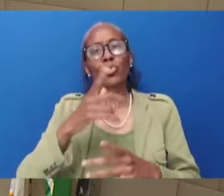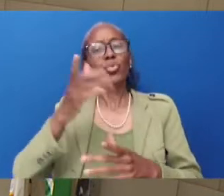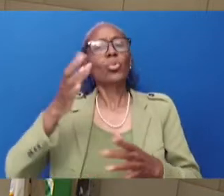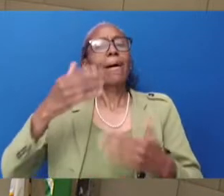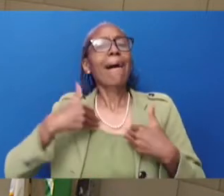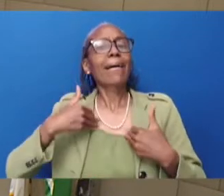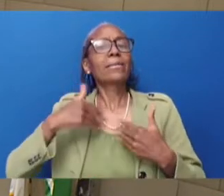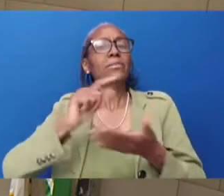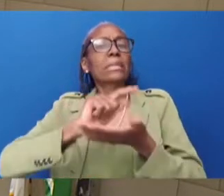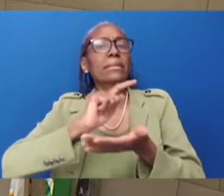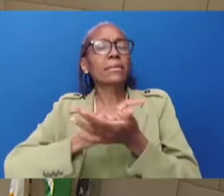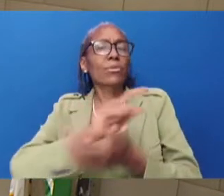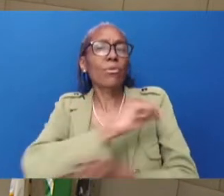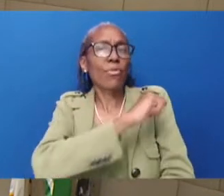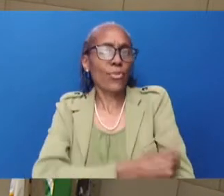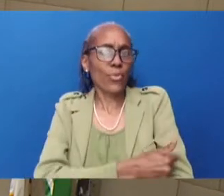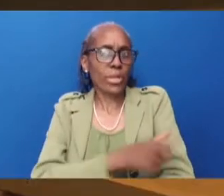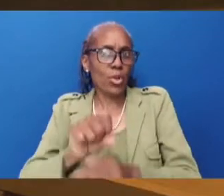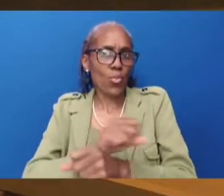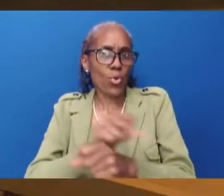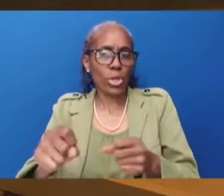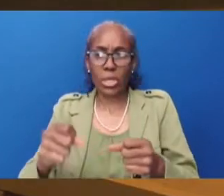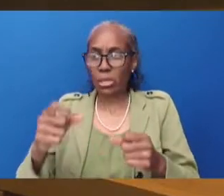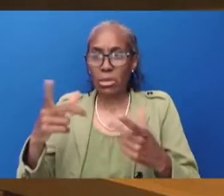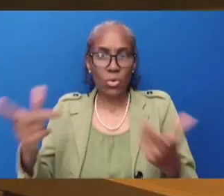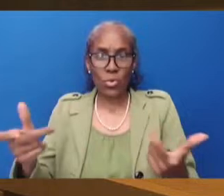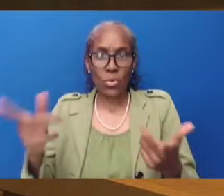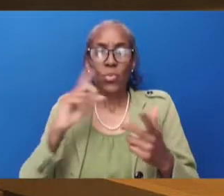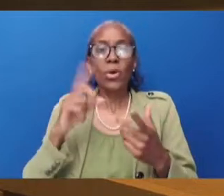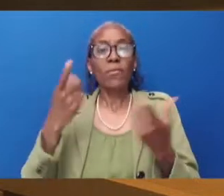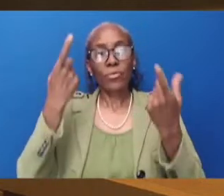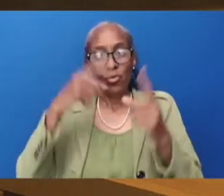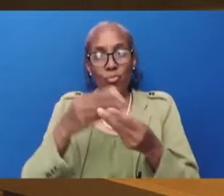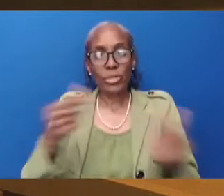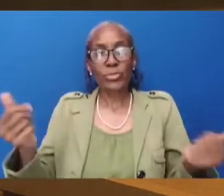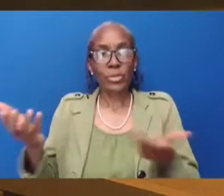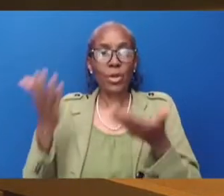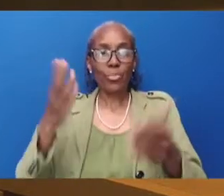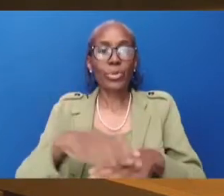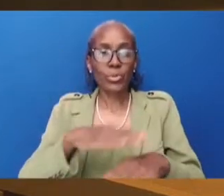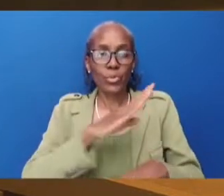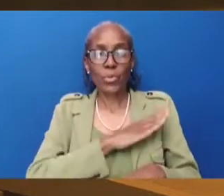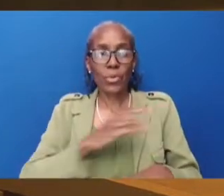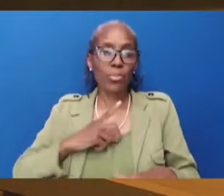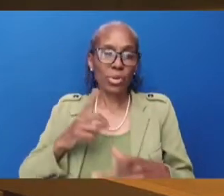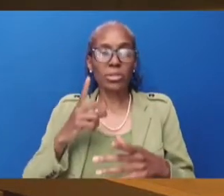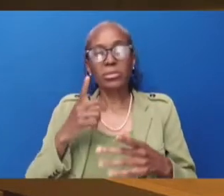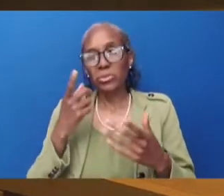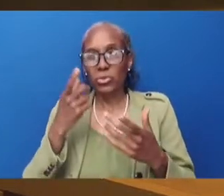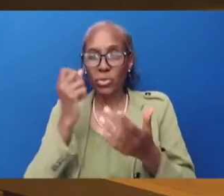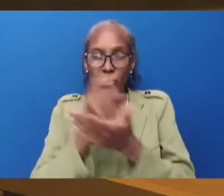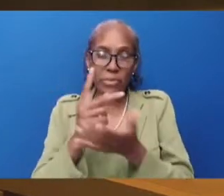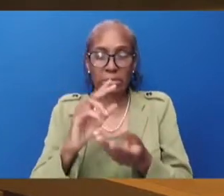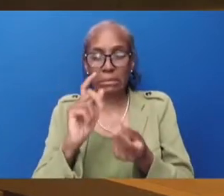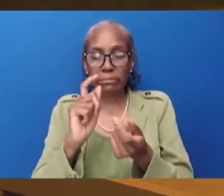ABOUT JURISDICTIONAL AUTHORITY FOR THE SHERIFFS AND THOSE WHO POLICE IN THE LAKE AND WORK AND